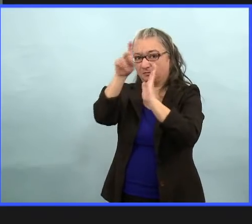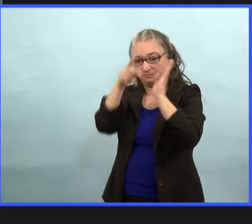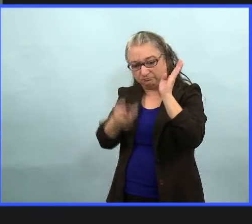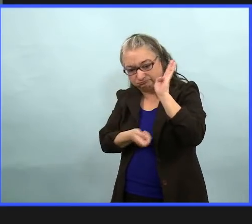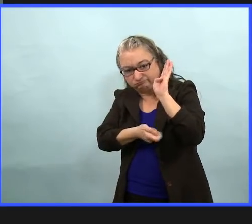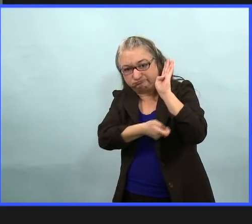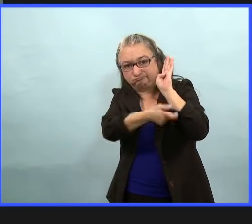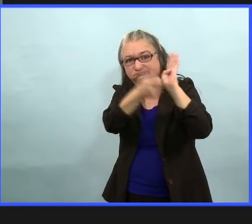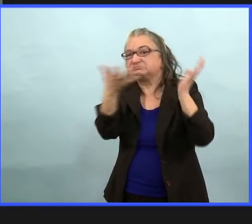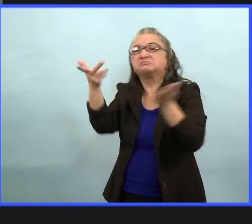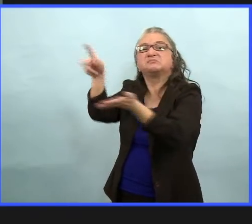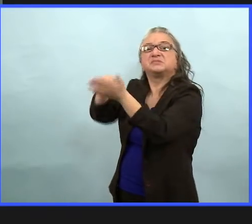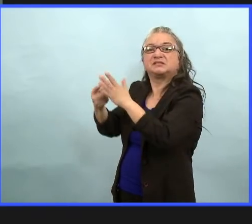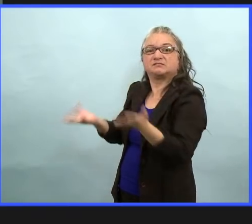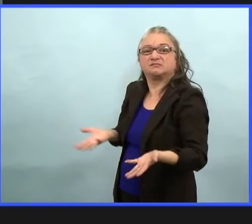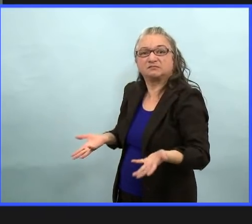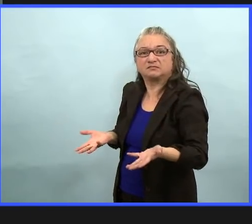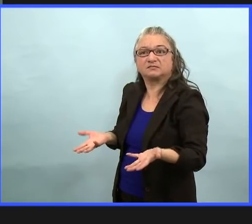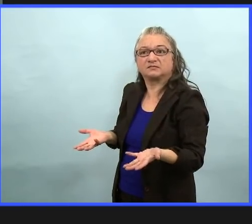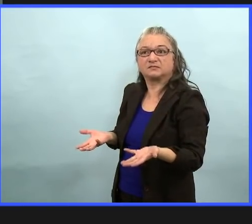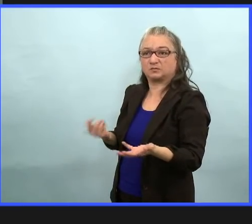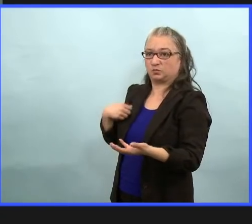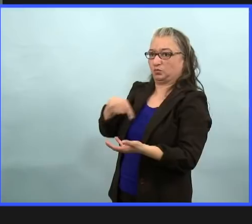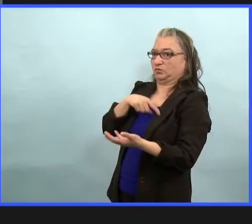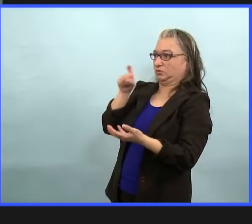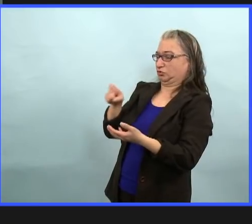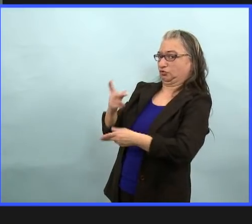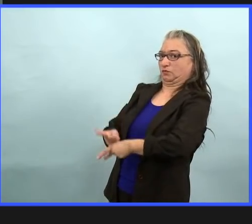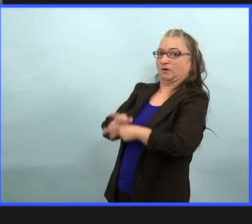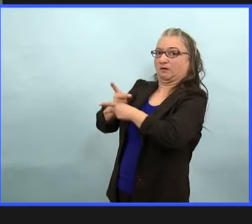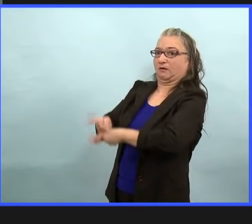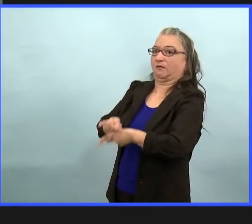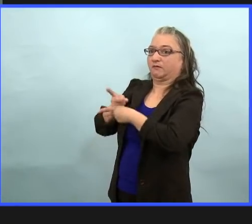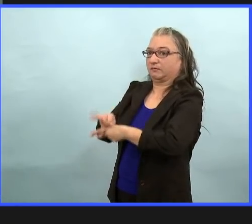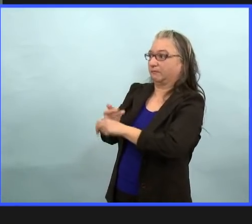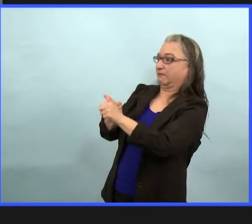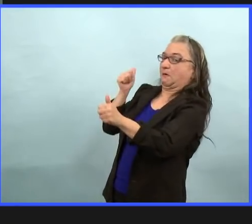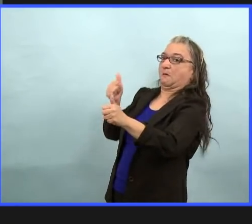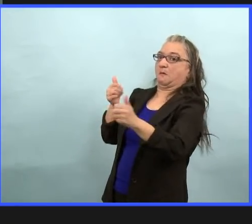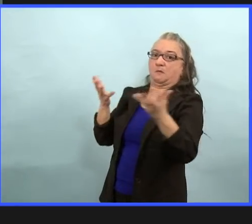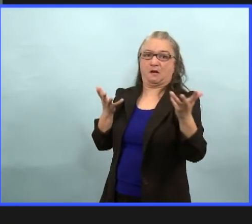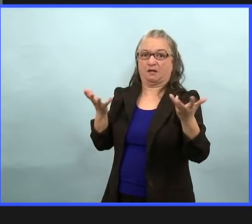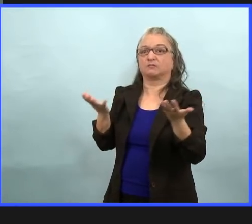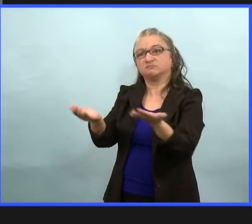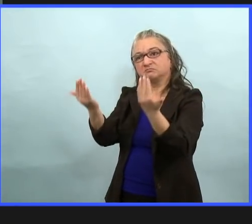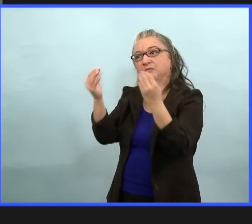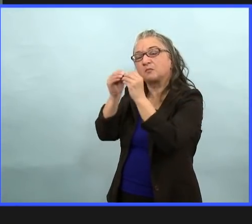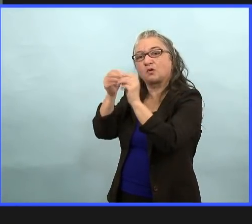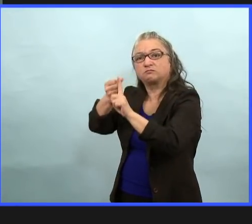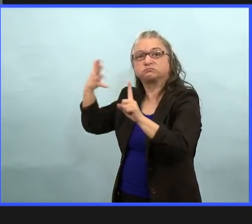what situations should people be you know kind of thinking twice about it just expand